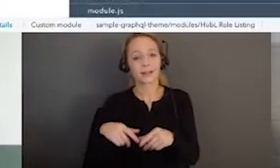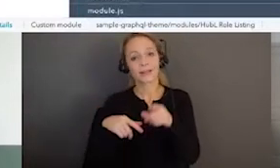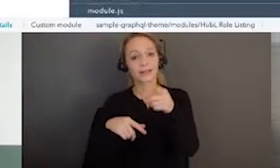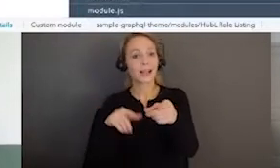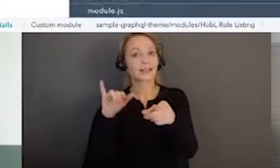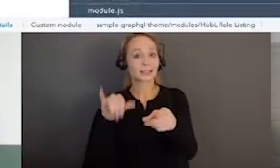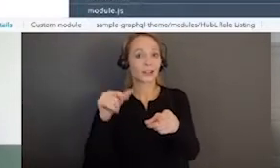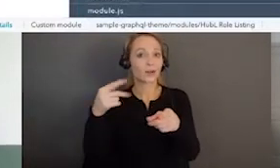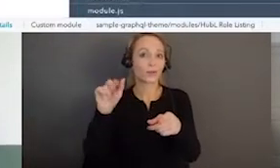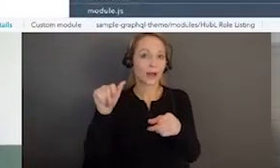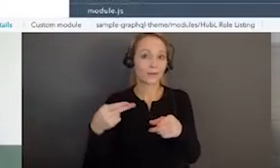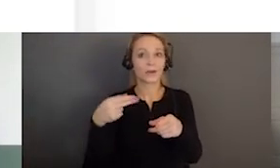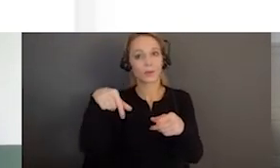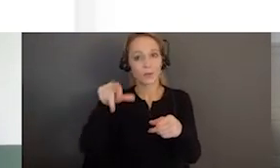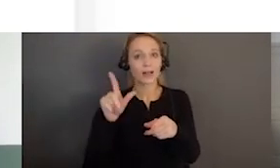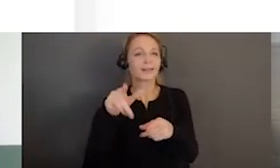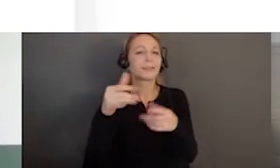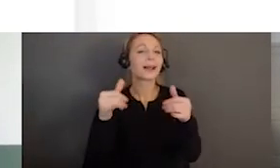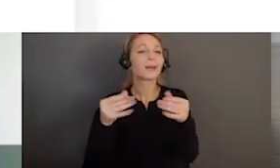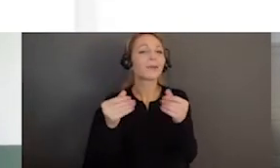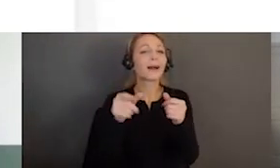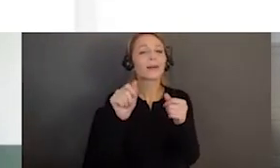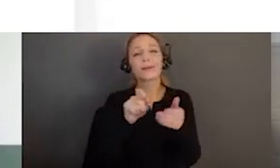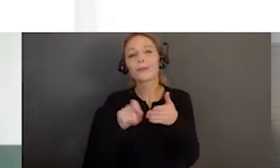THIS IS A PLAYGROUND WHERE YOU CAN WRITE QUERIES AND TRY THEM OUT.